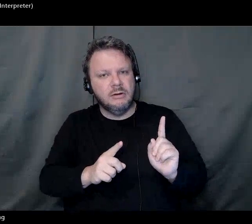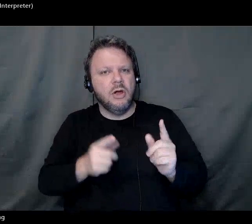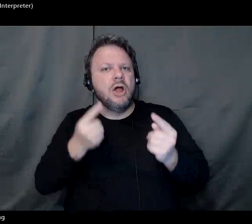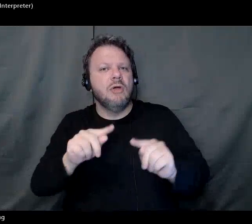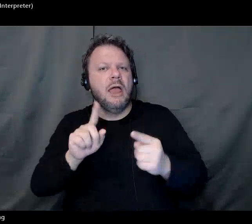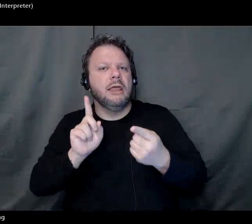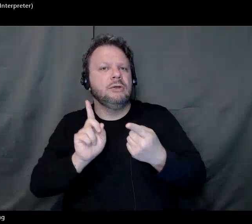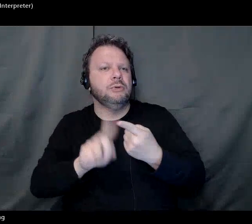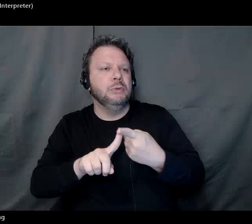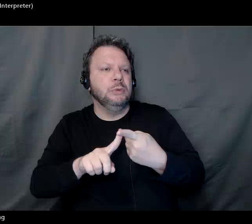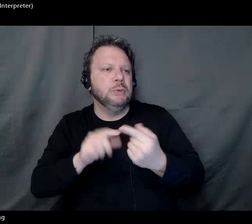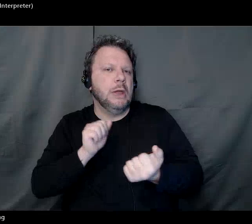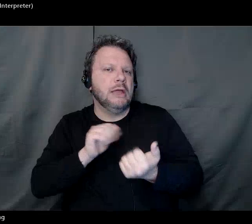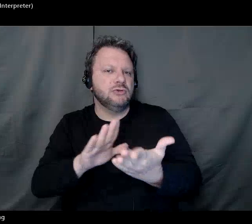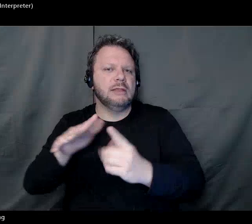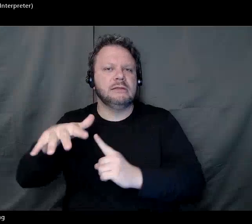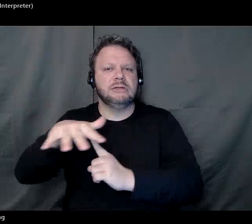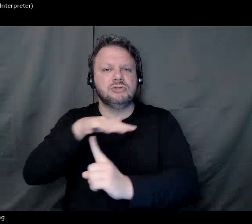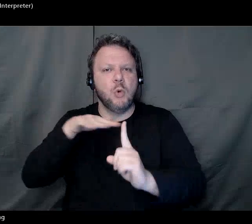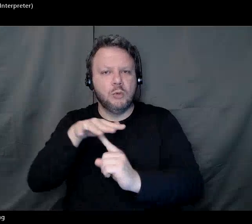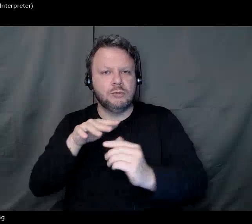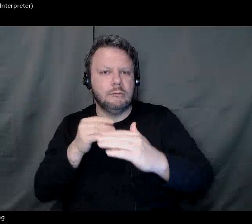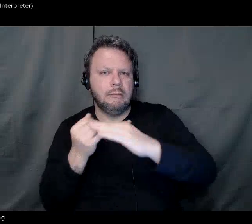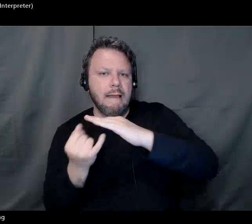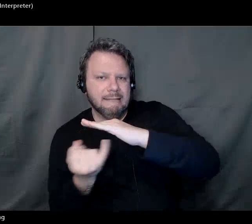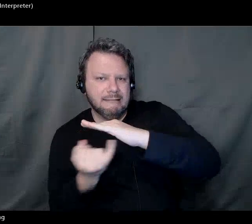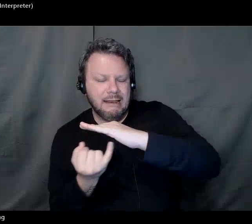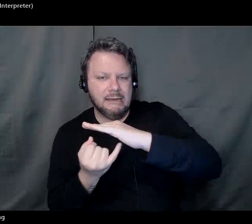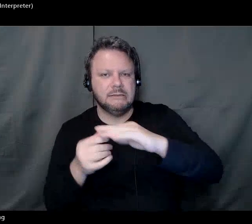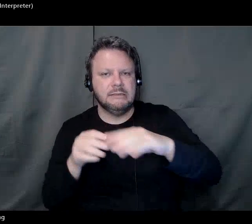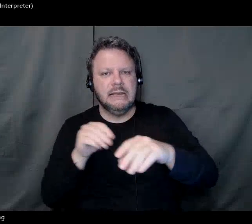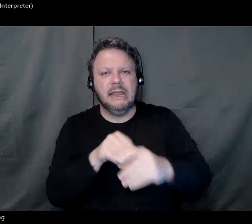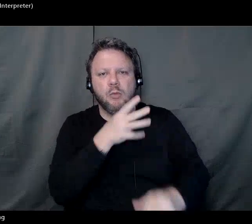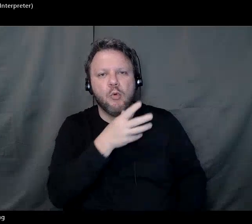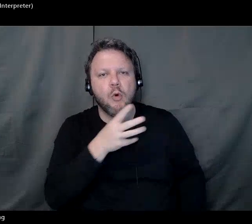Trying to address social isolation in rural neighborhoods.